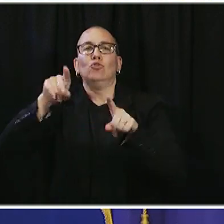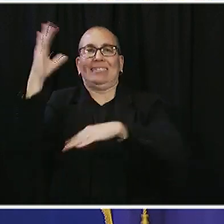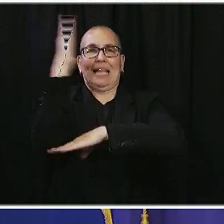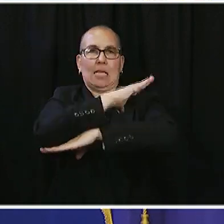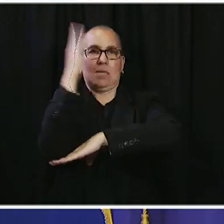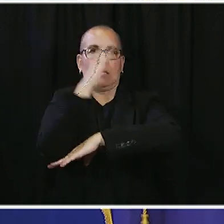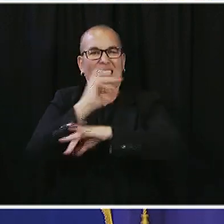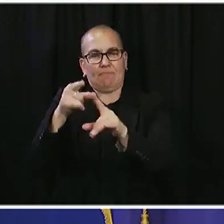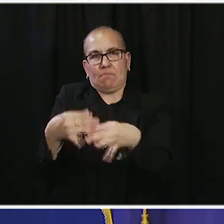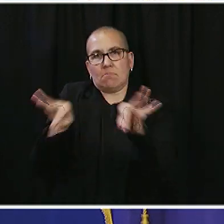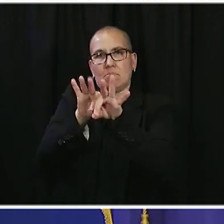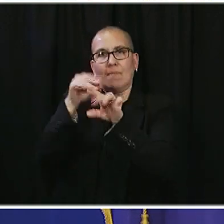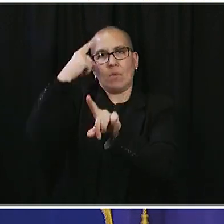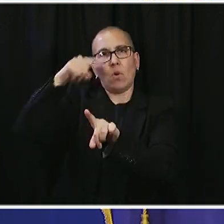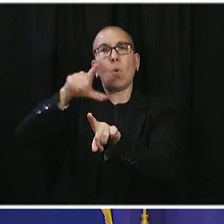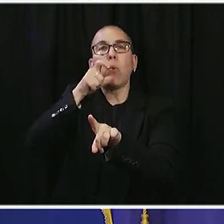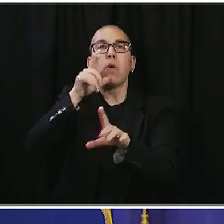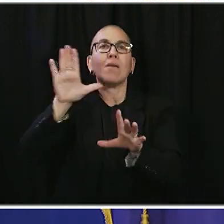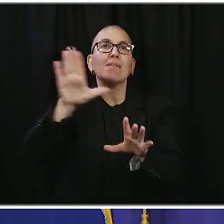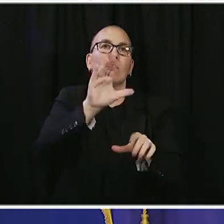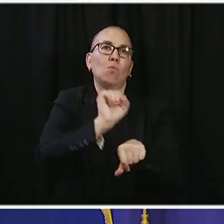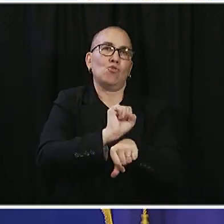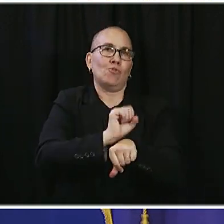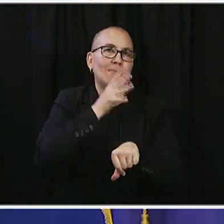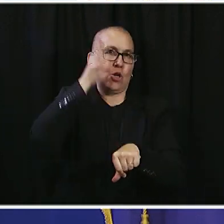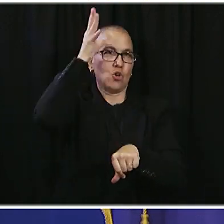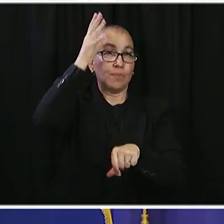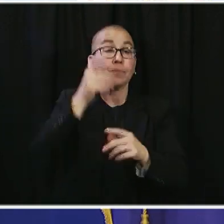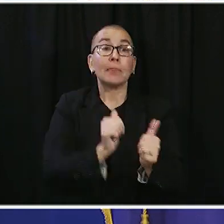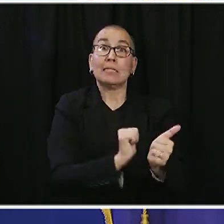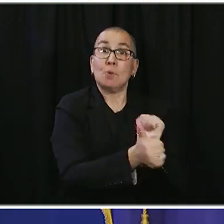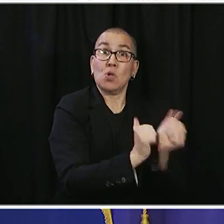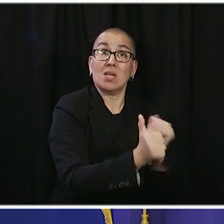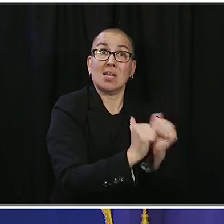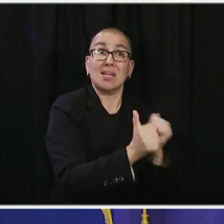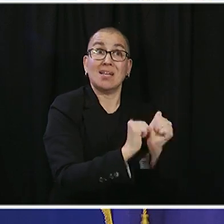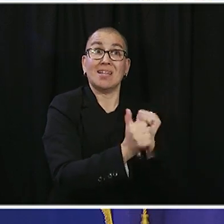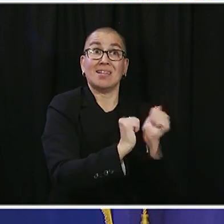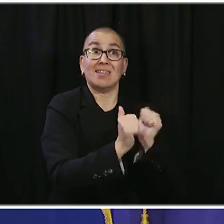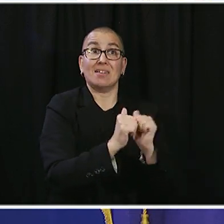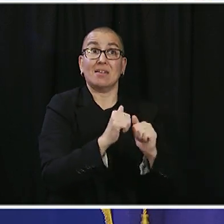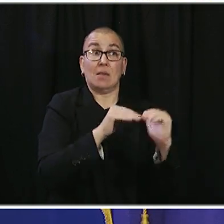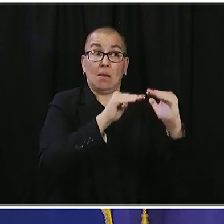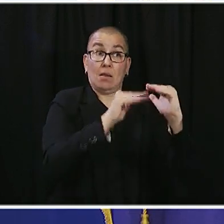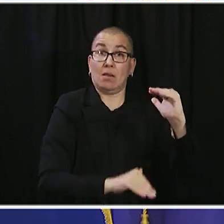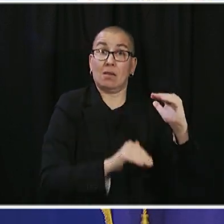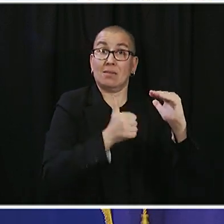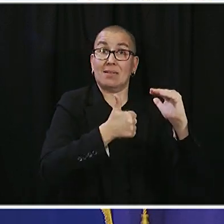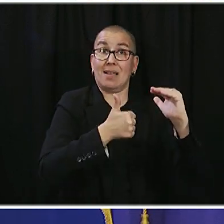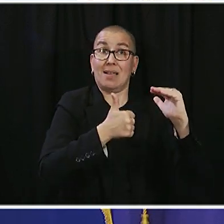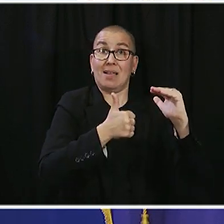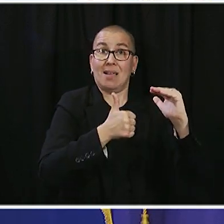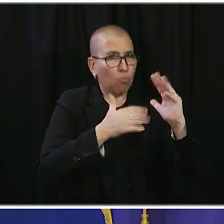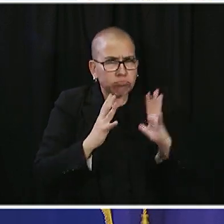I KNOW THIS ALL TOO WELL. AND THEN AS IT RELATES TO SPORTS ITSELF, SPORTS THAT CAN BE PLAYED IN AN INDIVIDUAL MANNER